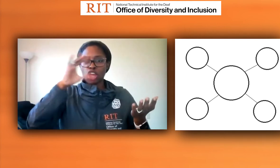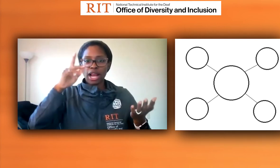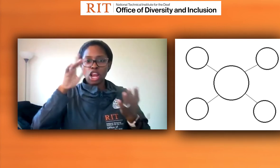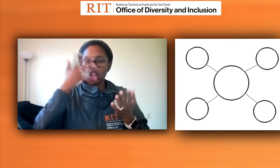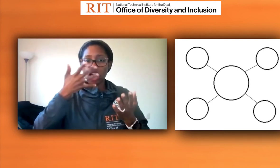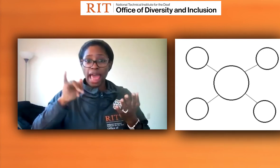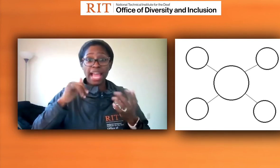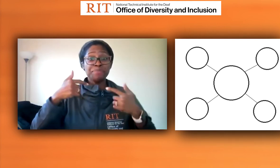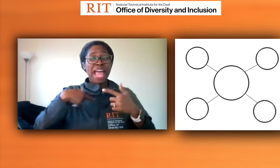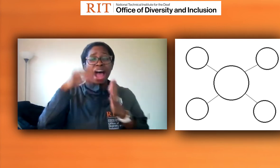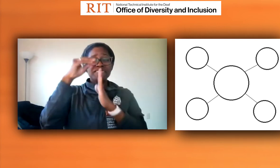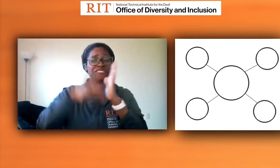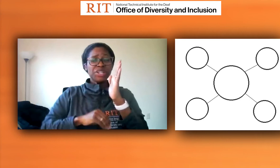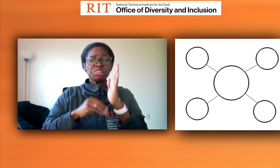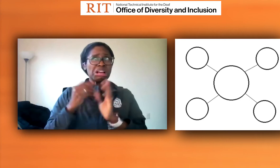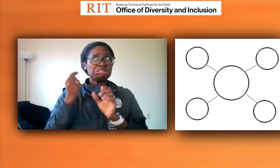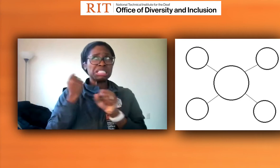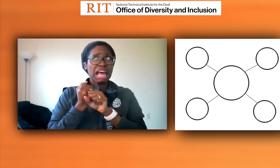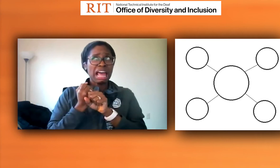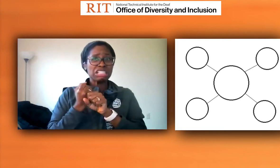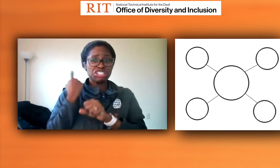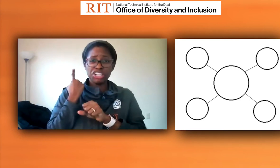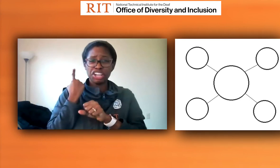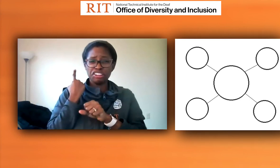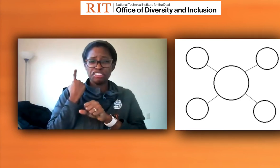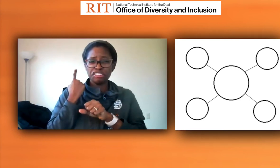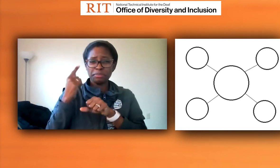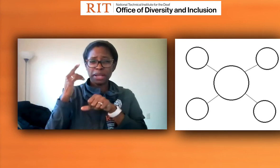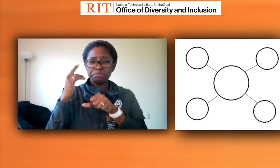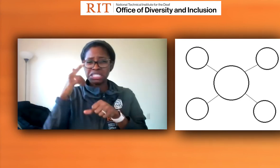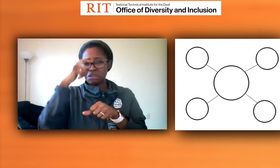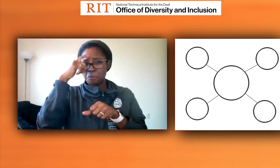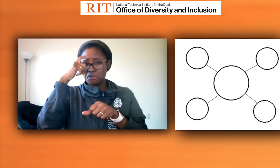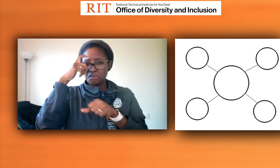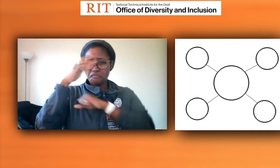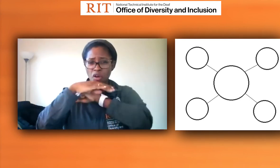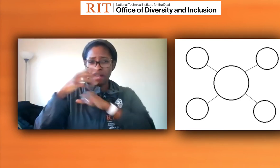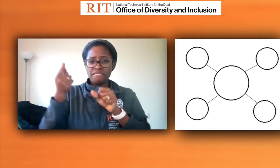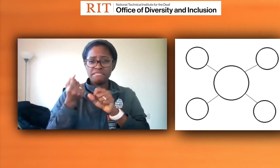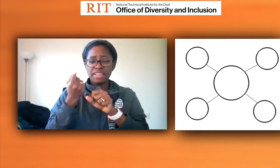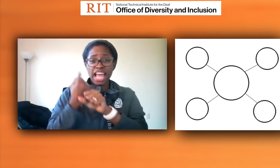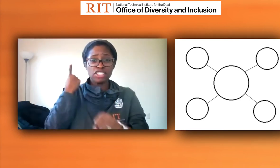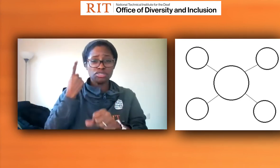I'll give you an idea of what a filled-out web looks like. I did this maybe last year, summer, early fall,